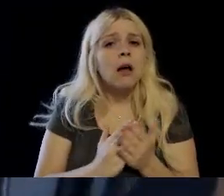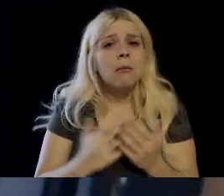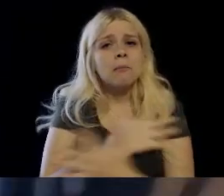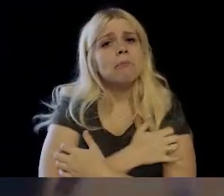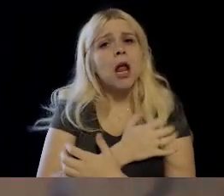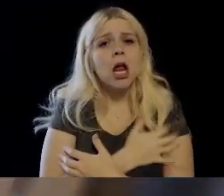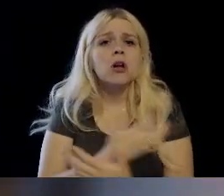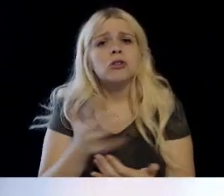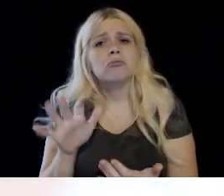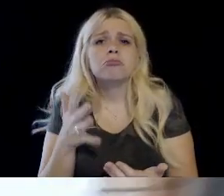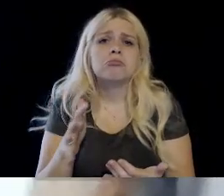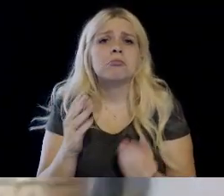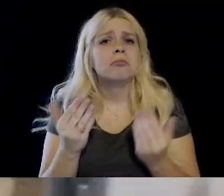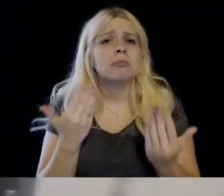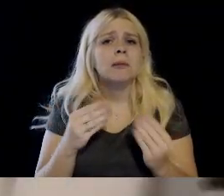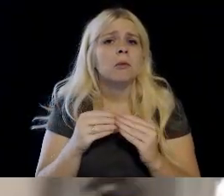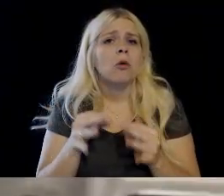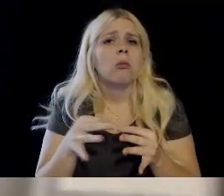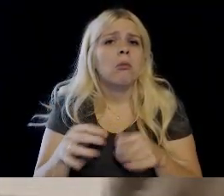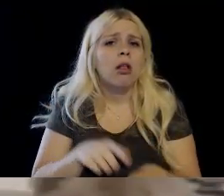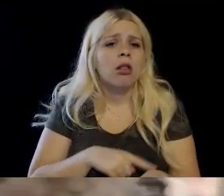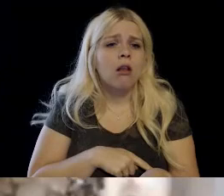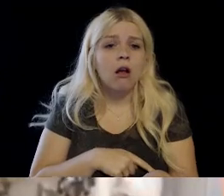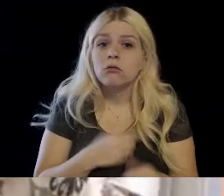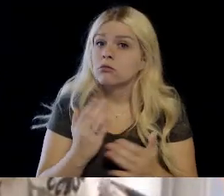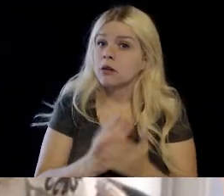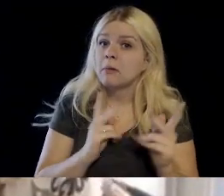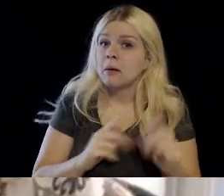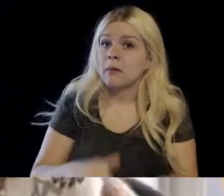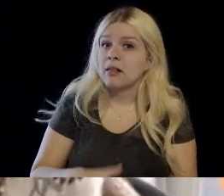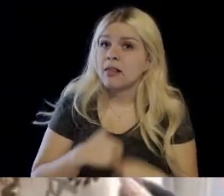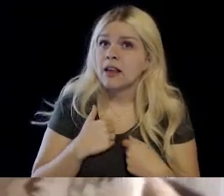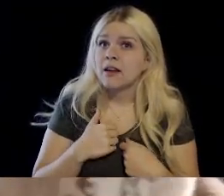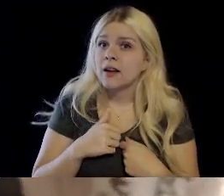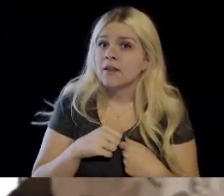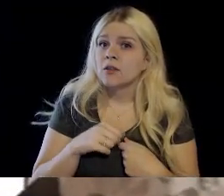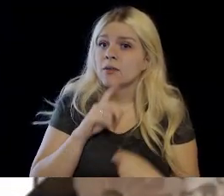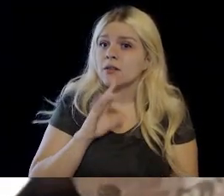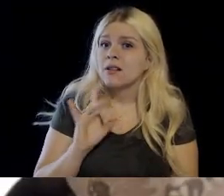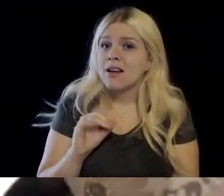live as long as that. Like, we all know people. Some people live to be 80, 90, 100 years old.